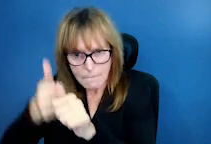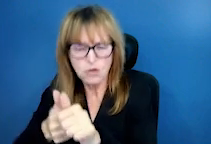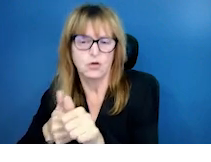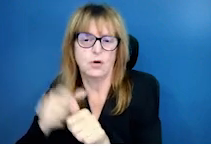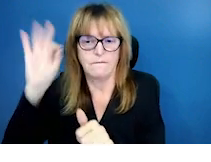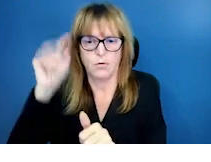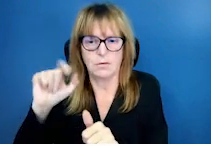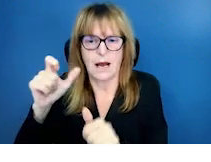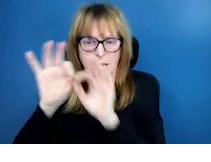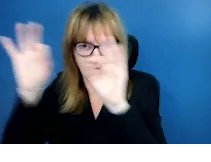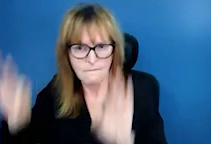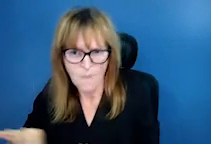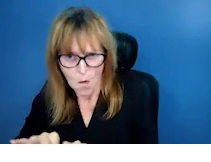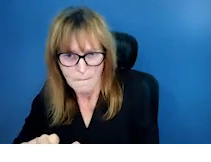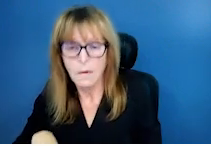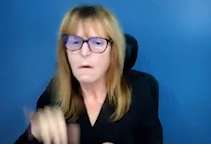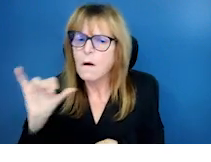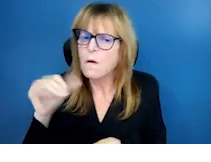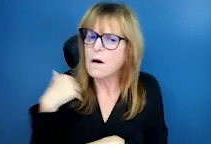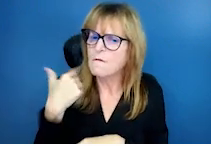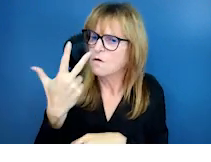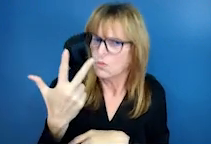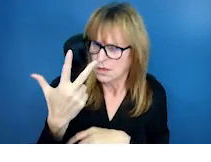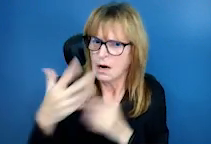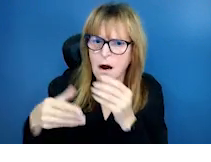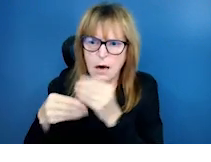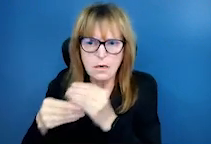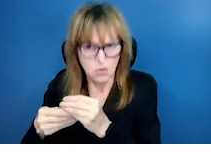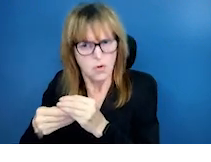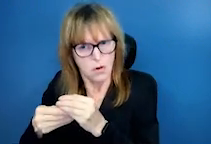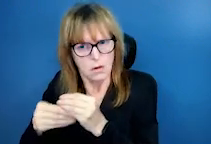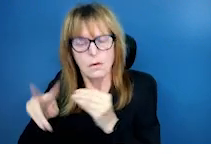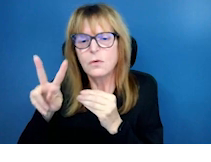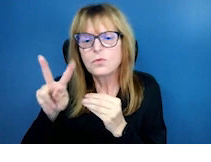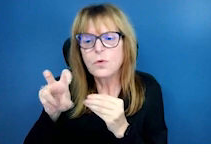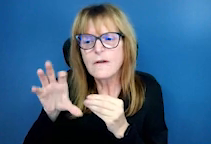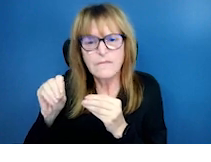Indigenous communities or that operate in northern or, rural and remote communities